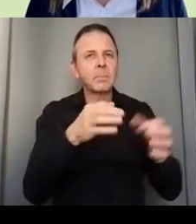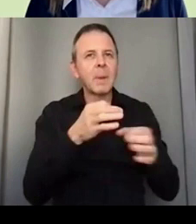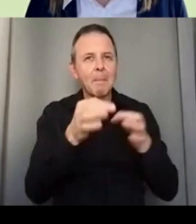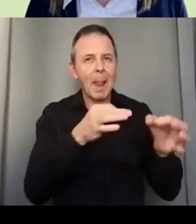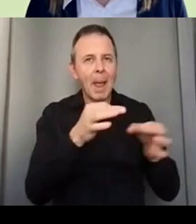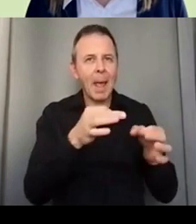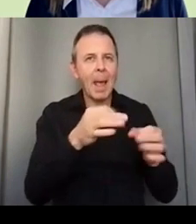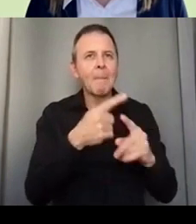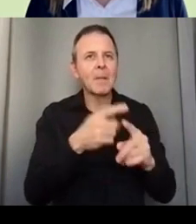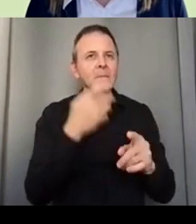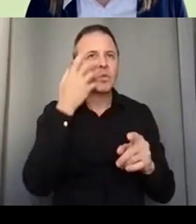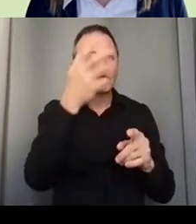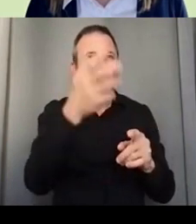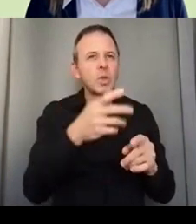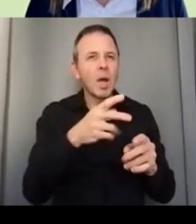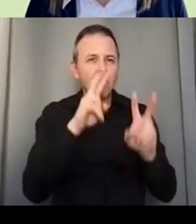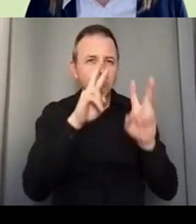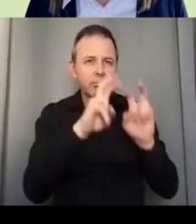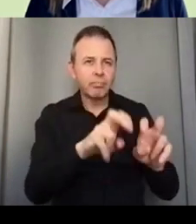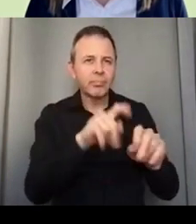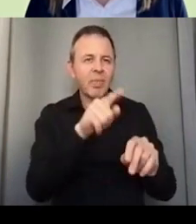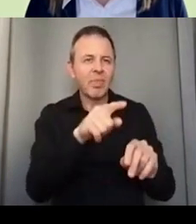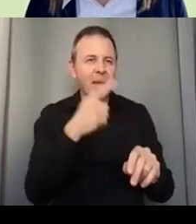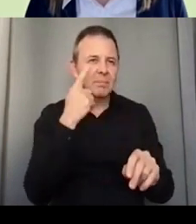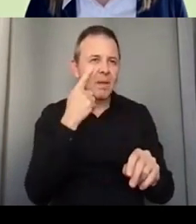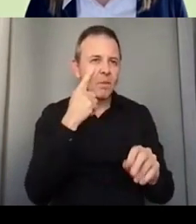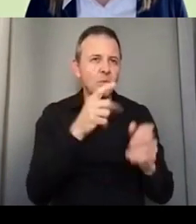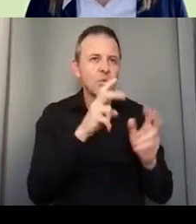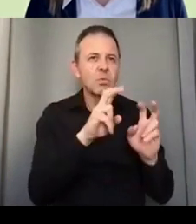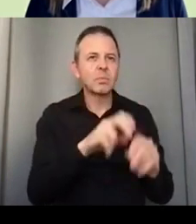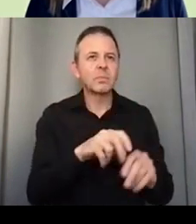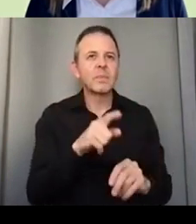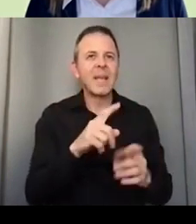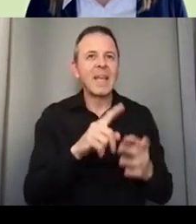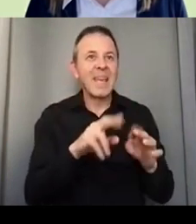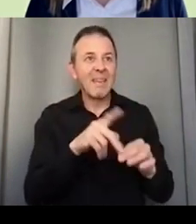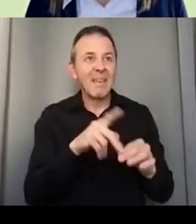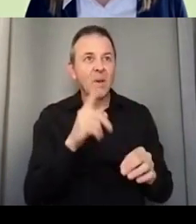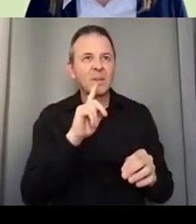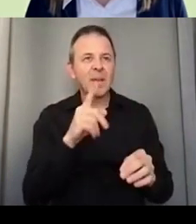plan so we always like to say if you don't get along with your LAC you can